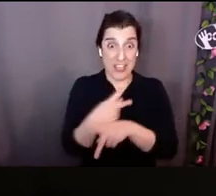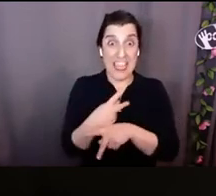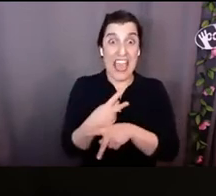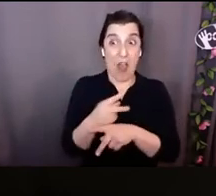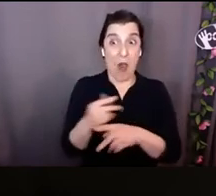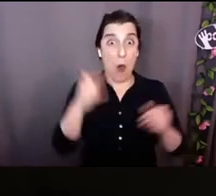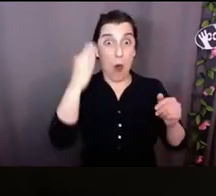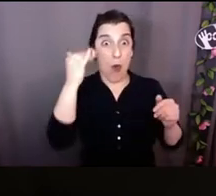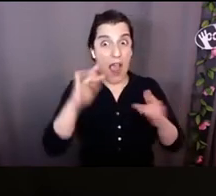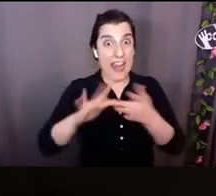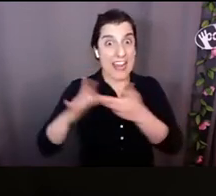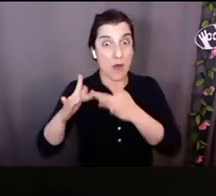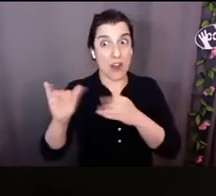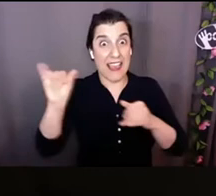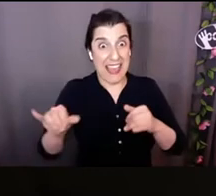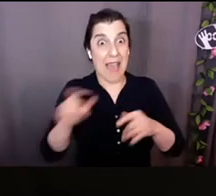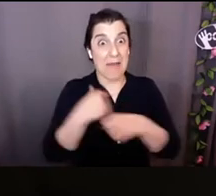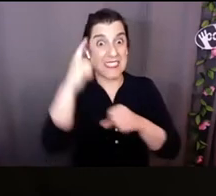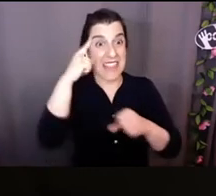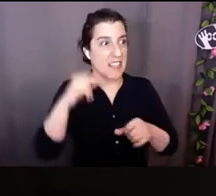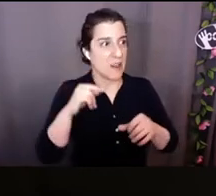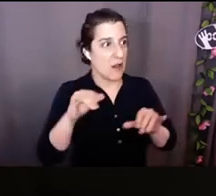network like that makes sense. And you know, it's my hope